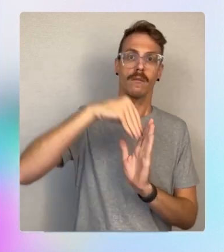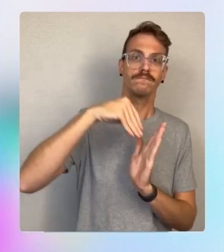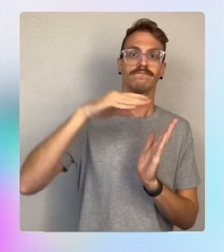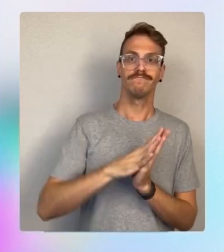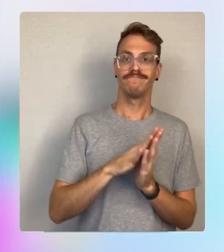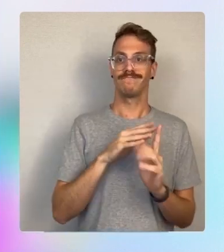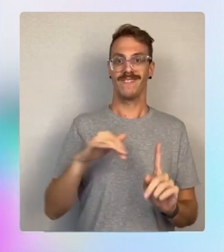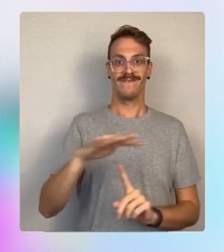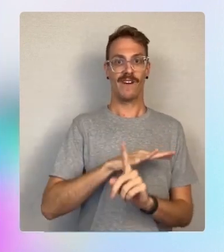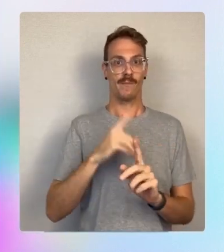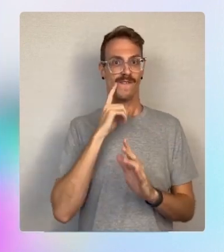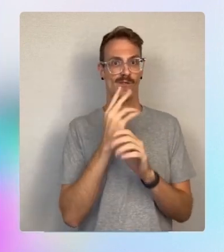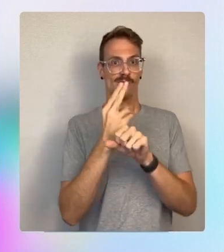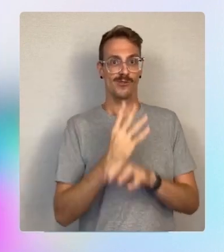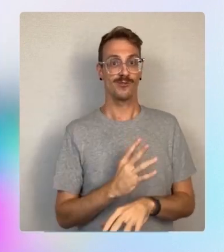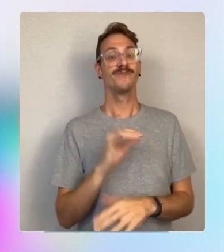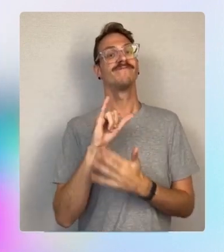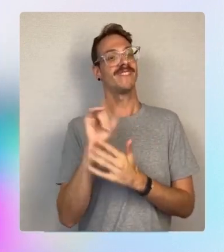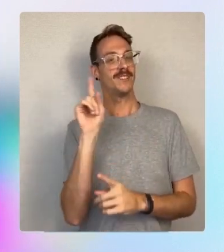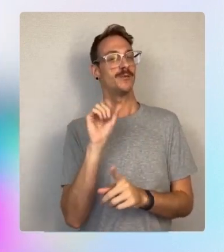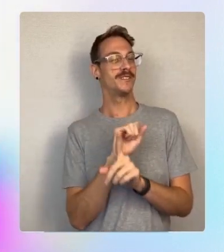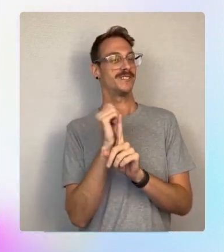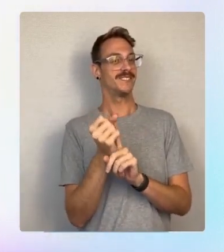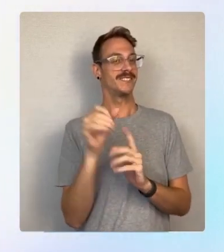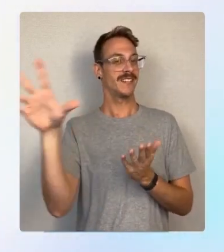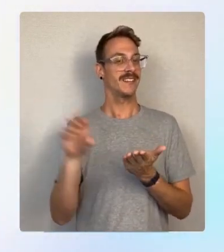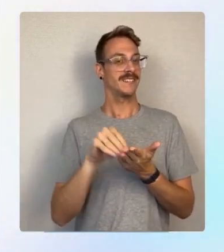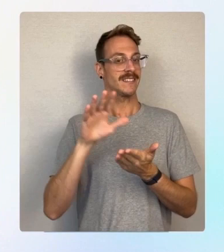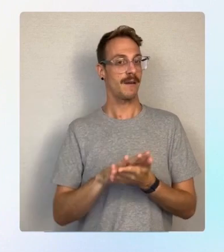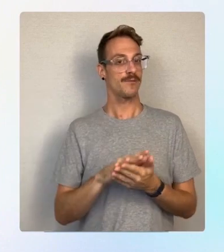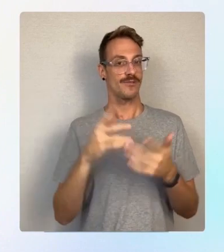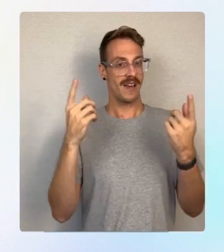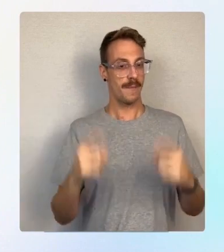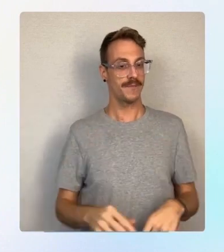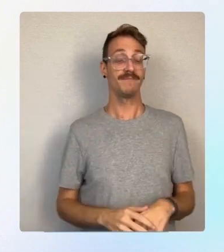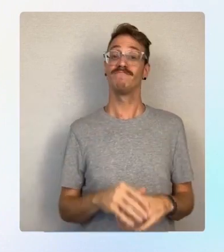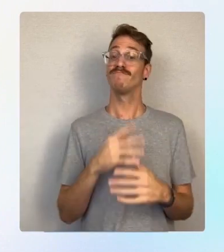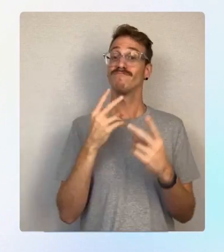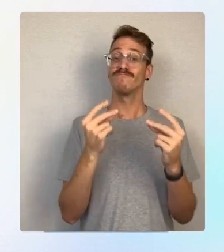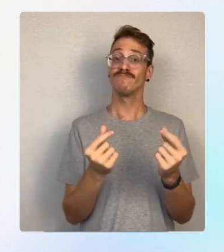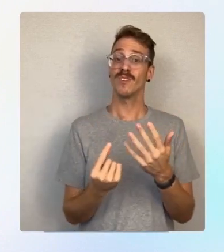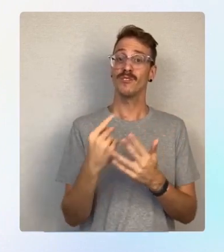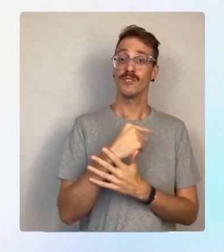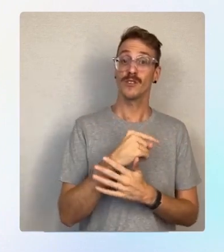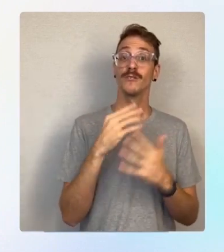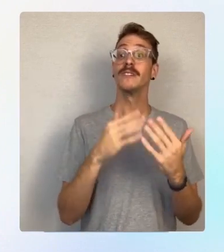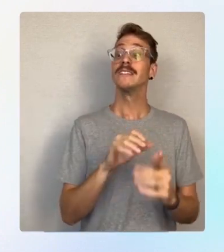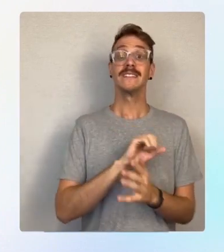This is where Scene capture comes in. As a quick recap, Scene Capture is the system UX